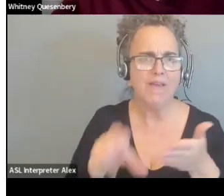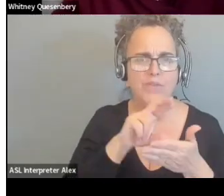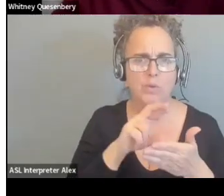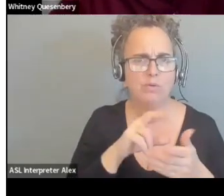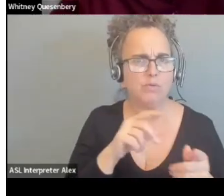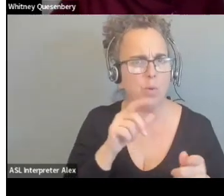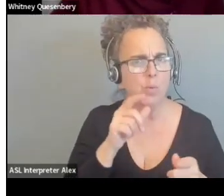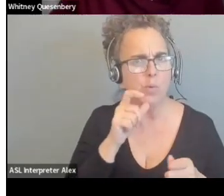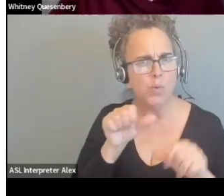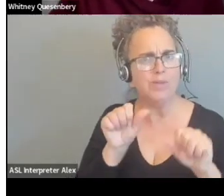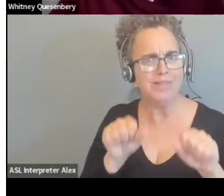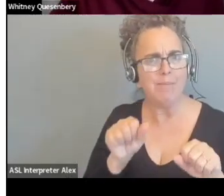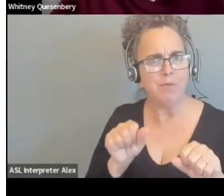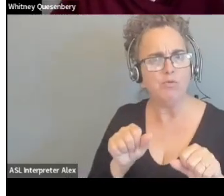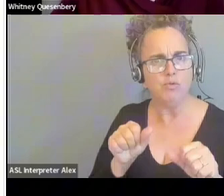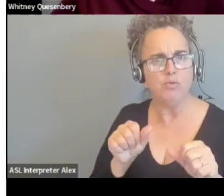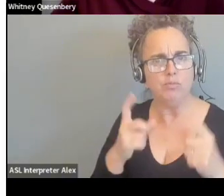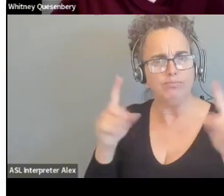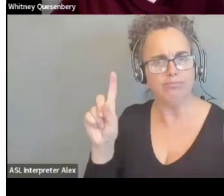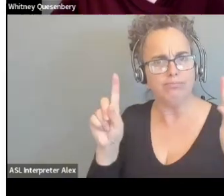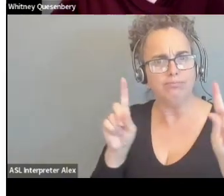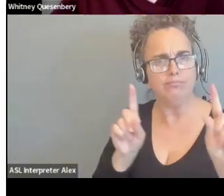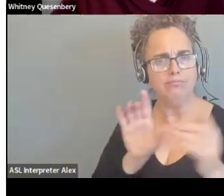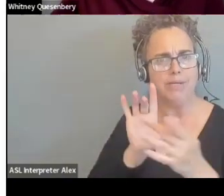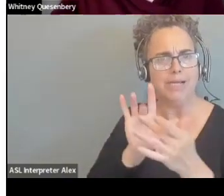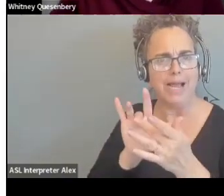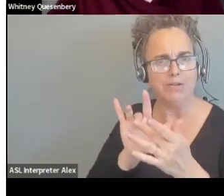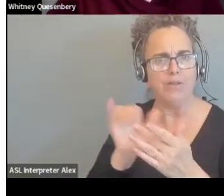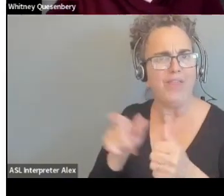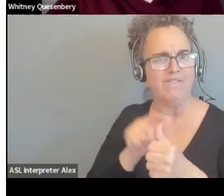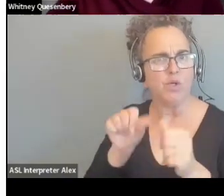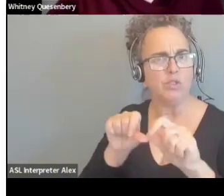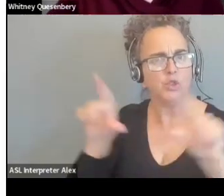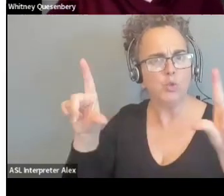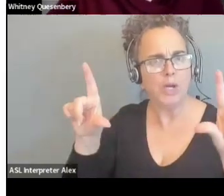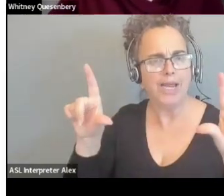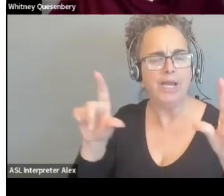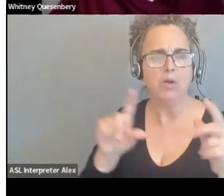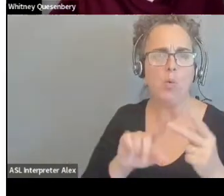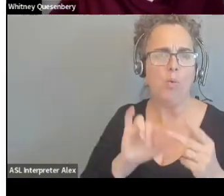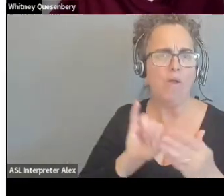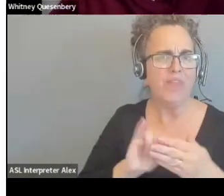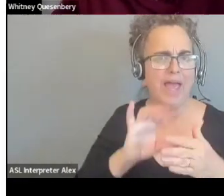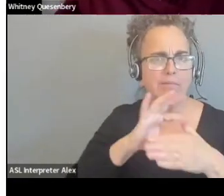through this step in the process or this, or this first screen or this piece of content easily